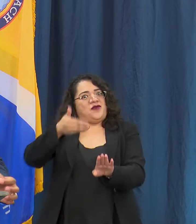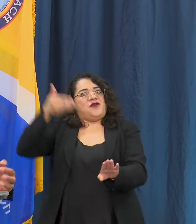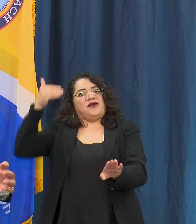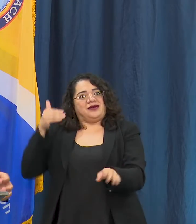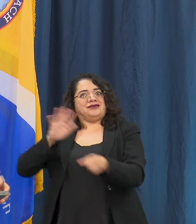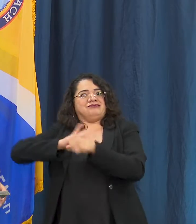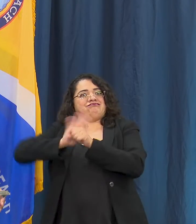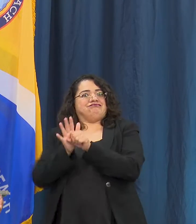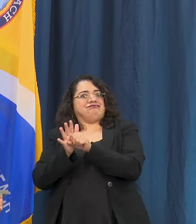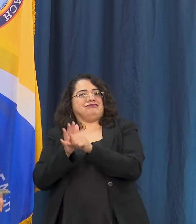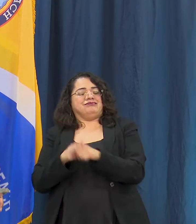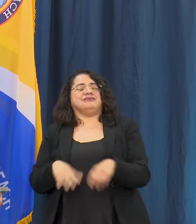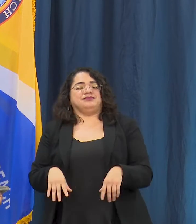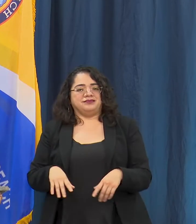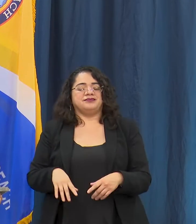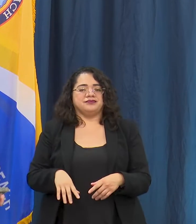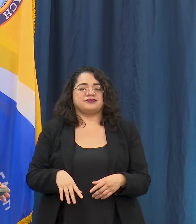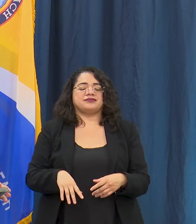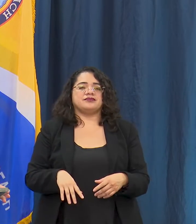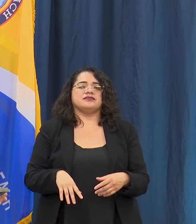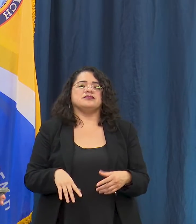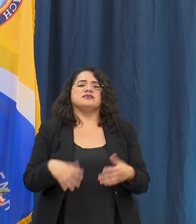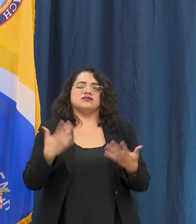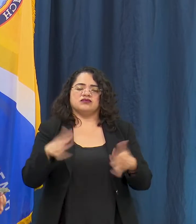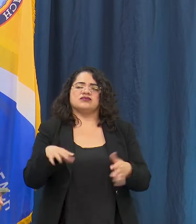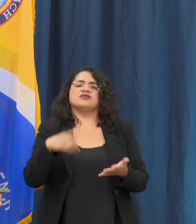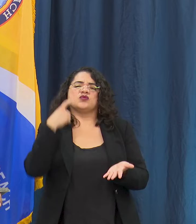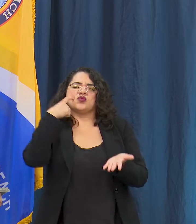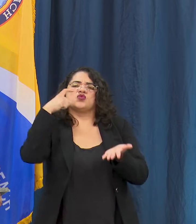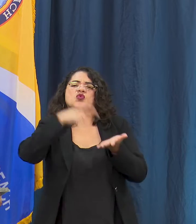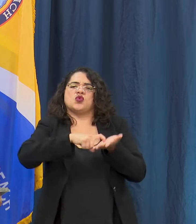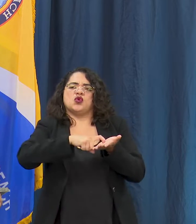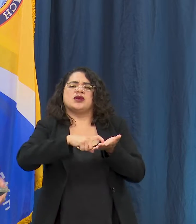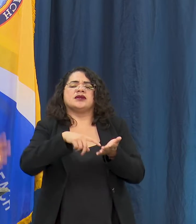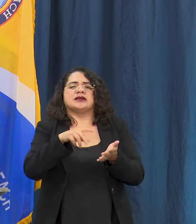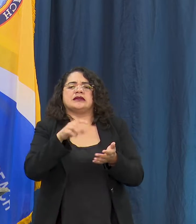seeing national indications of what was going on with the economy and COVID